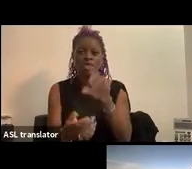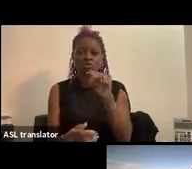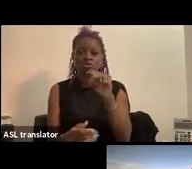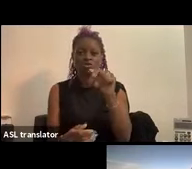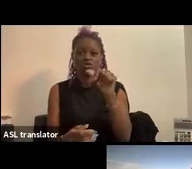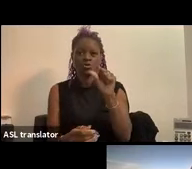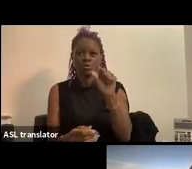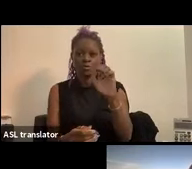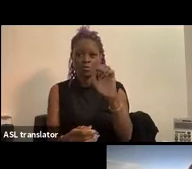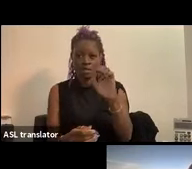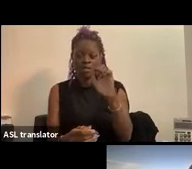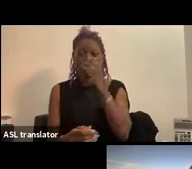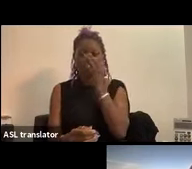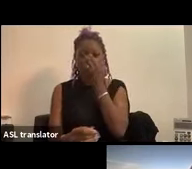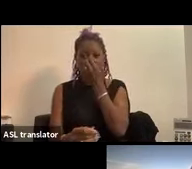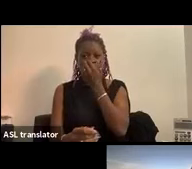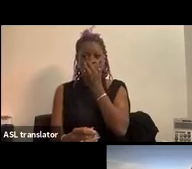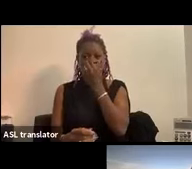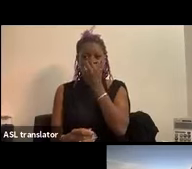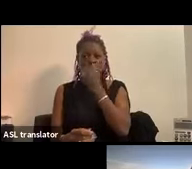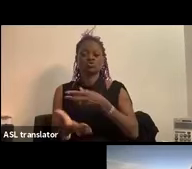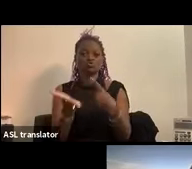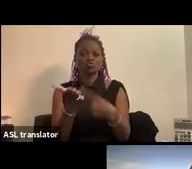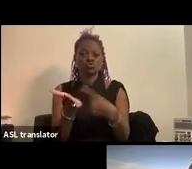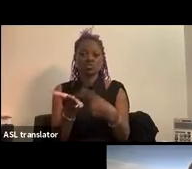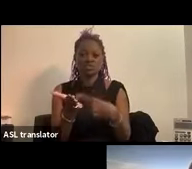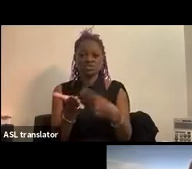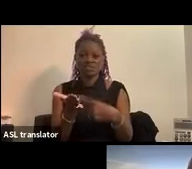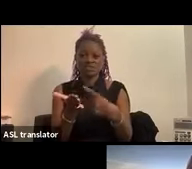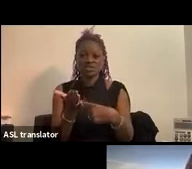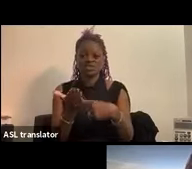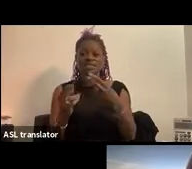more details about the increase in cases and hospitalizations doctora Mase.